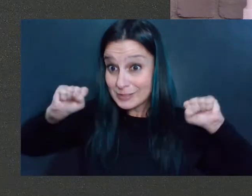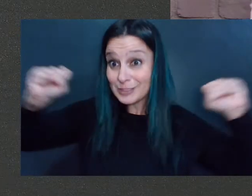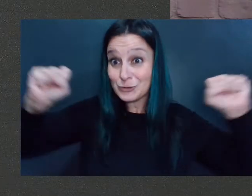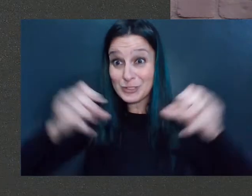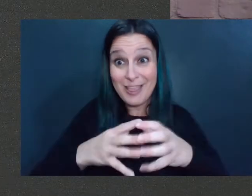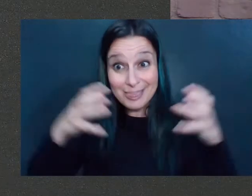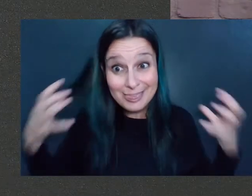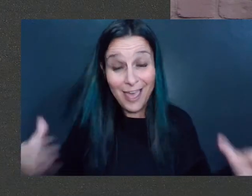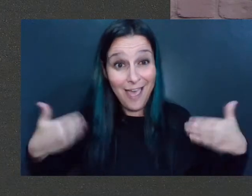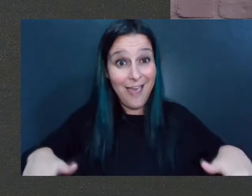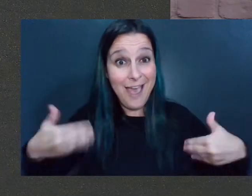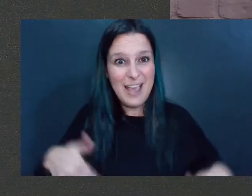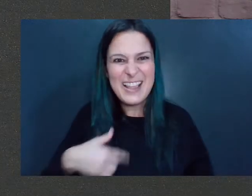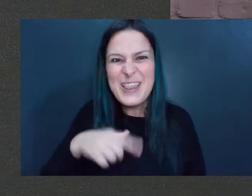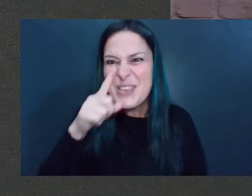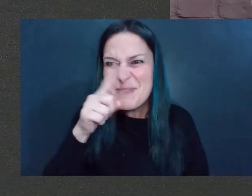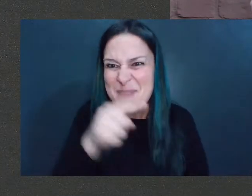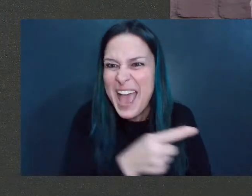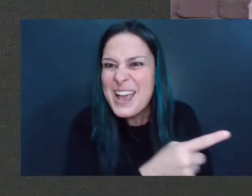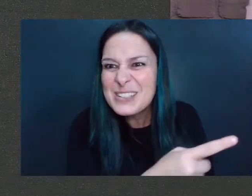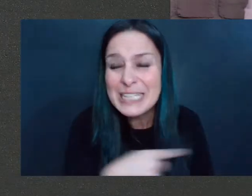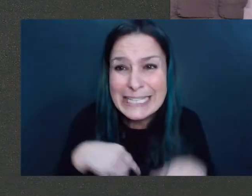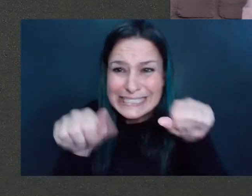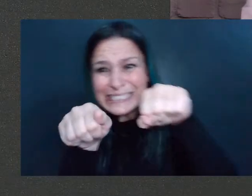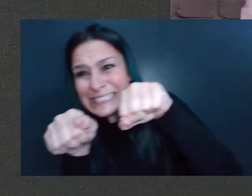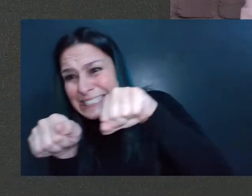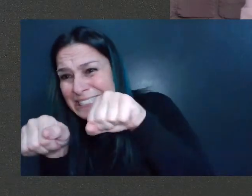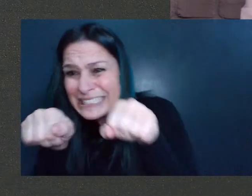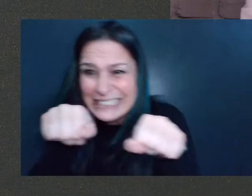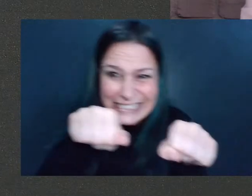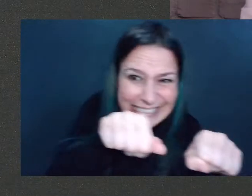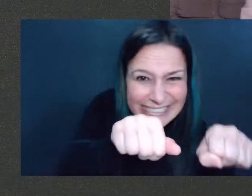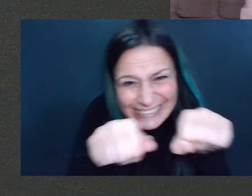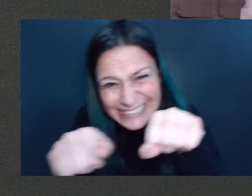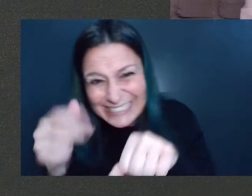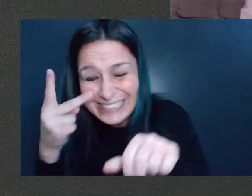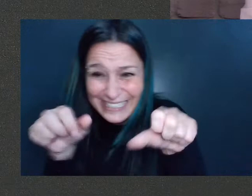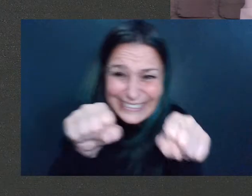Look at mouse. Look where he is on the skateboard. You see him? He's hanging on.